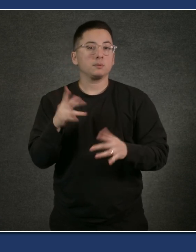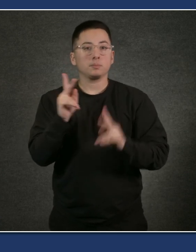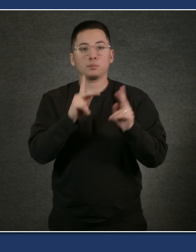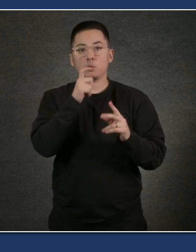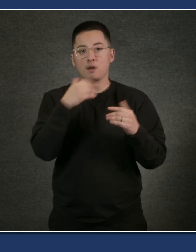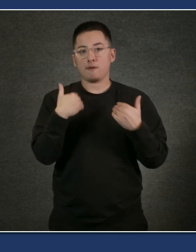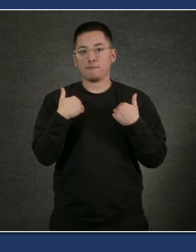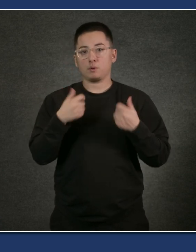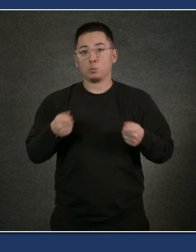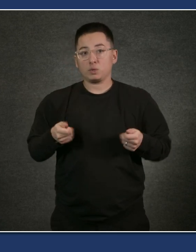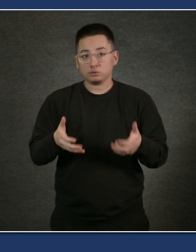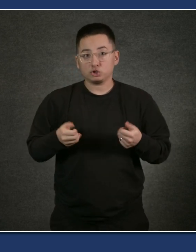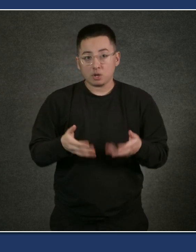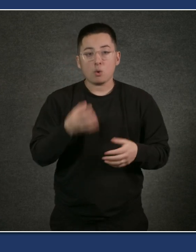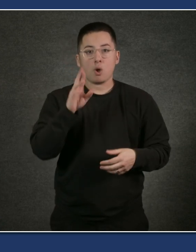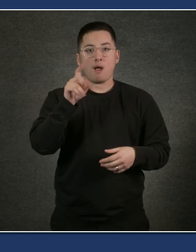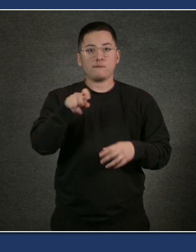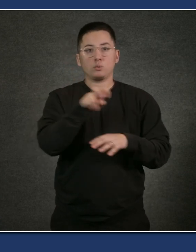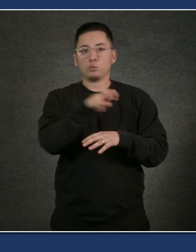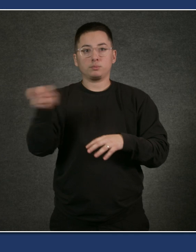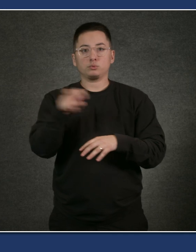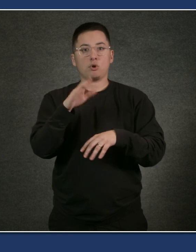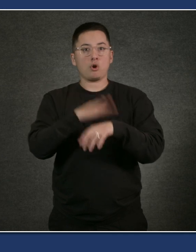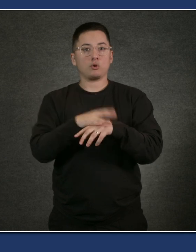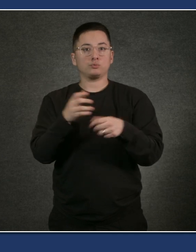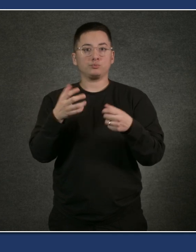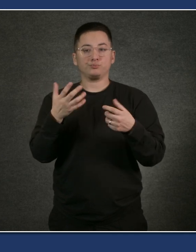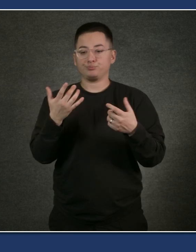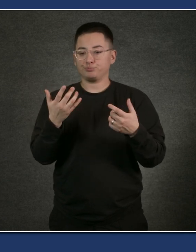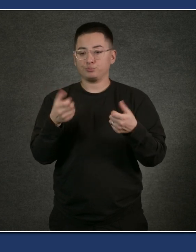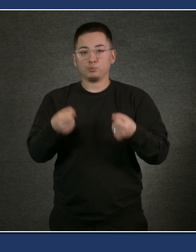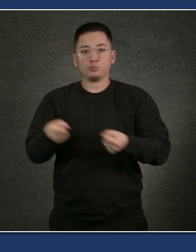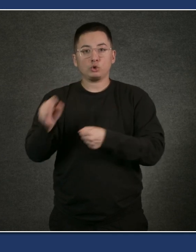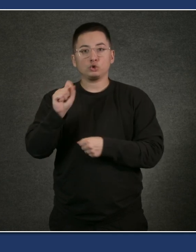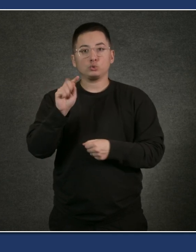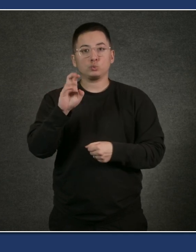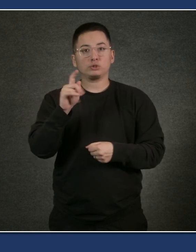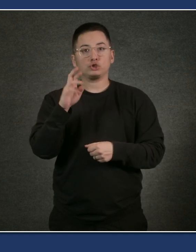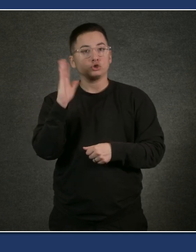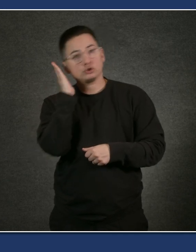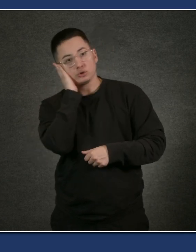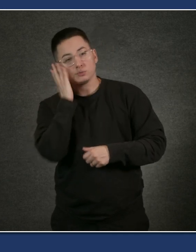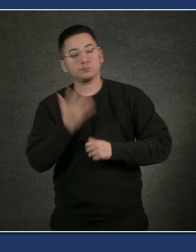or need to be transported on a stretcher. Efforts to increase these rates have